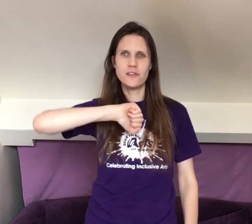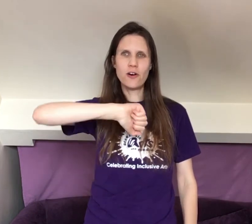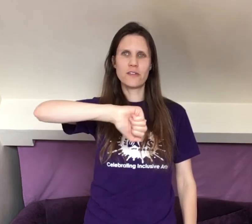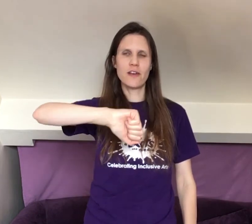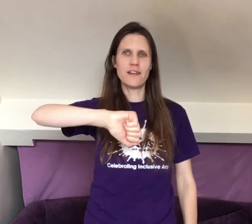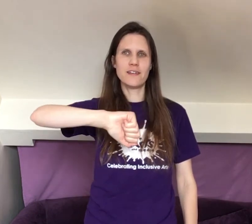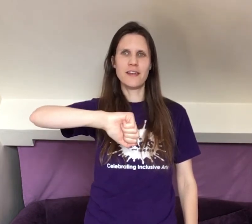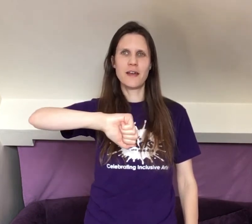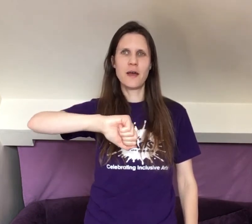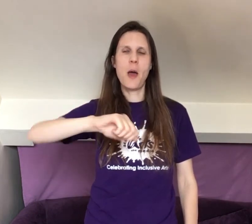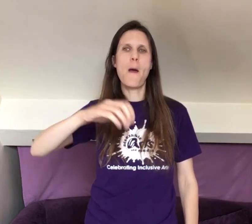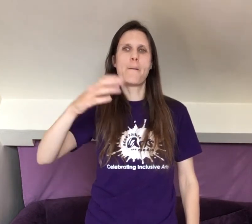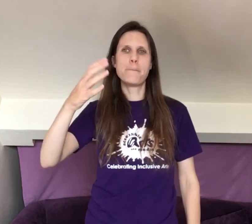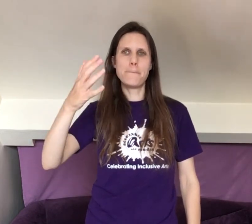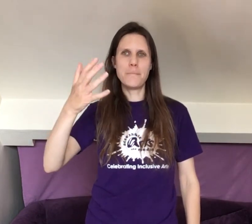Your turn.